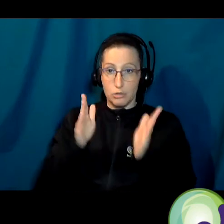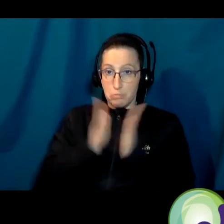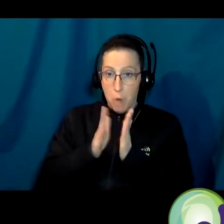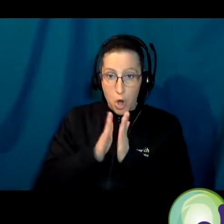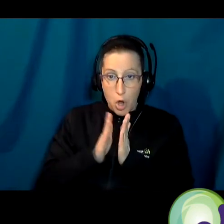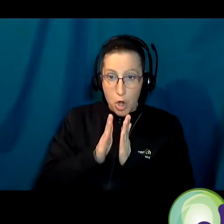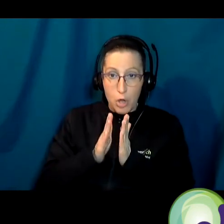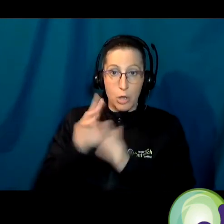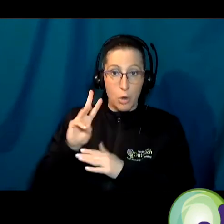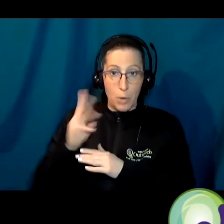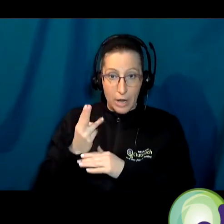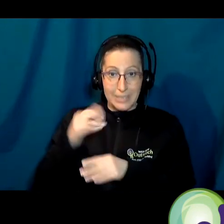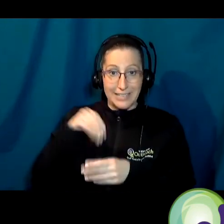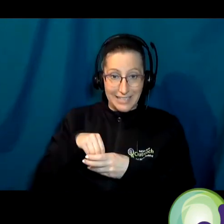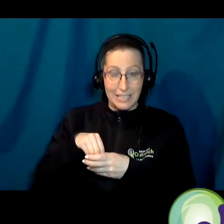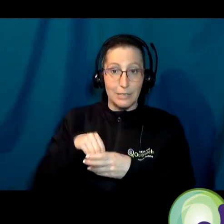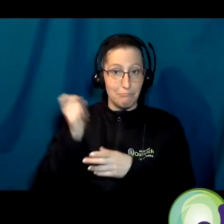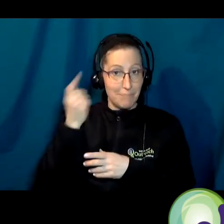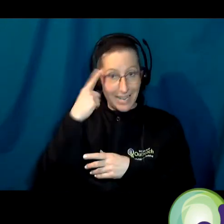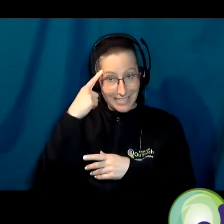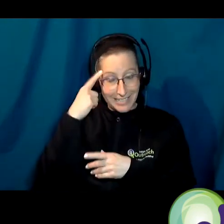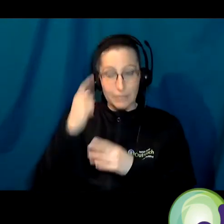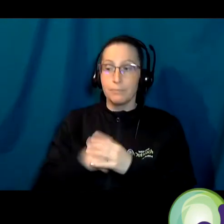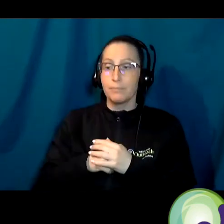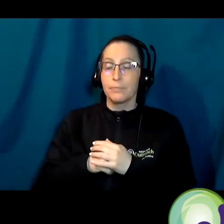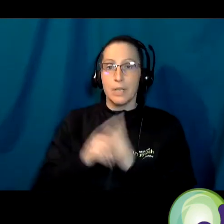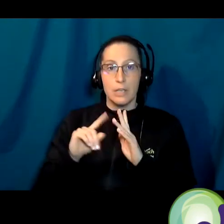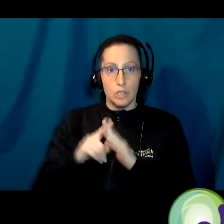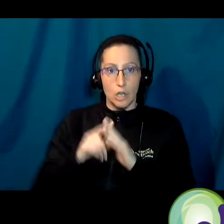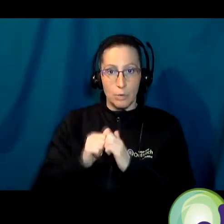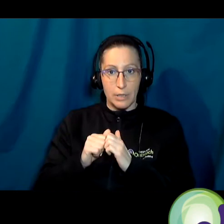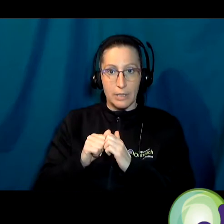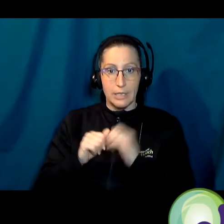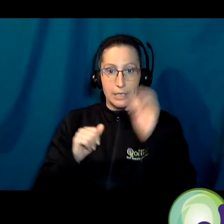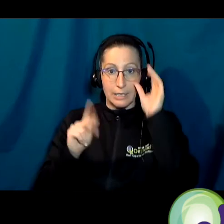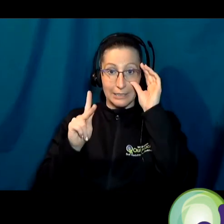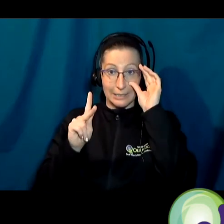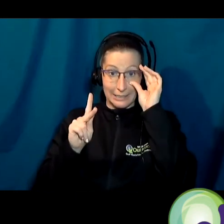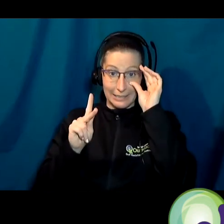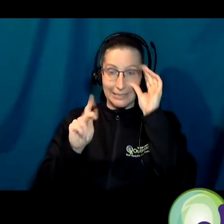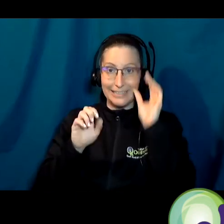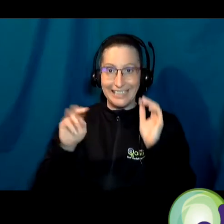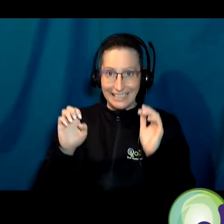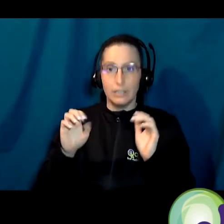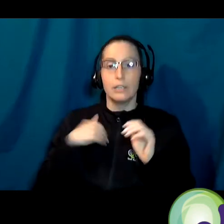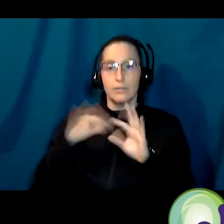warehouse in Madison. And so it was started by the Kuehn family. Yes. And so does the Kuehn family